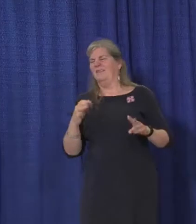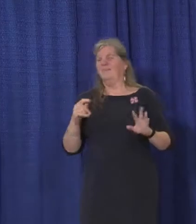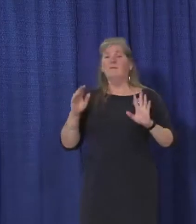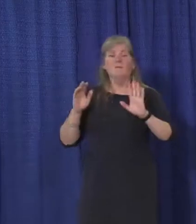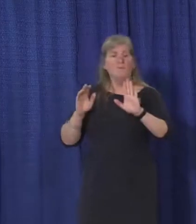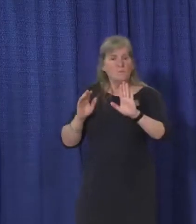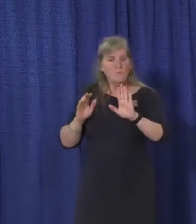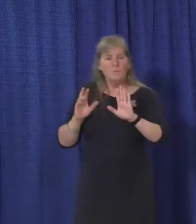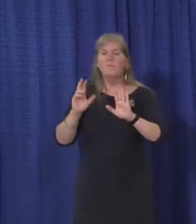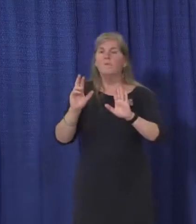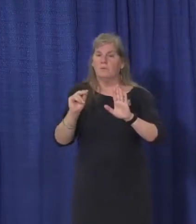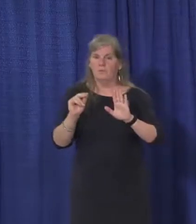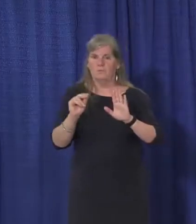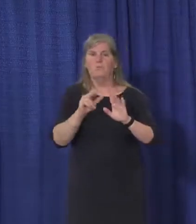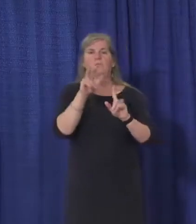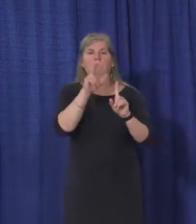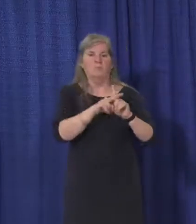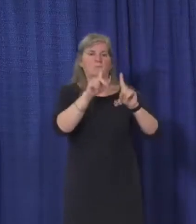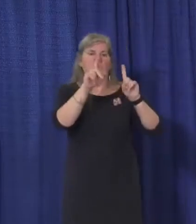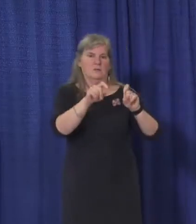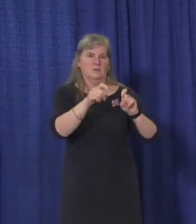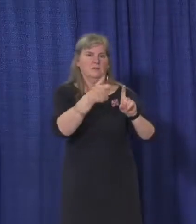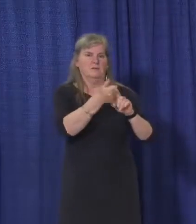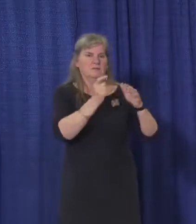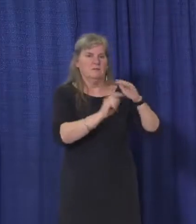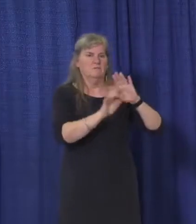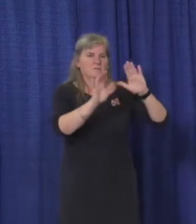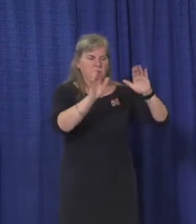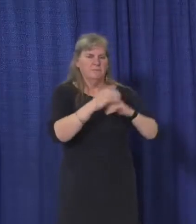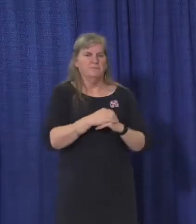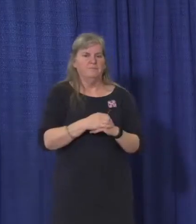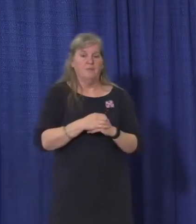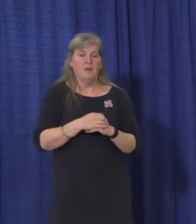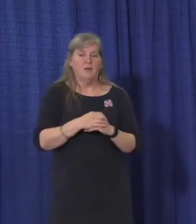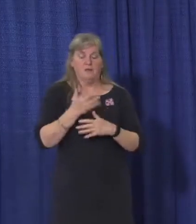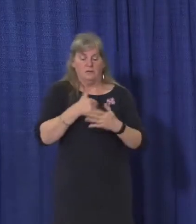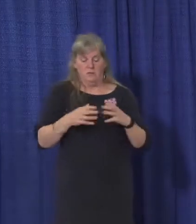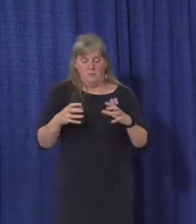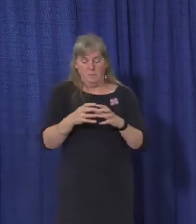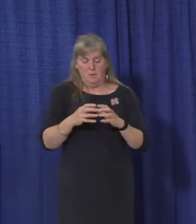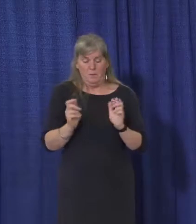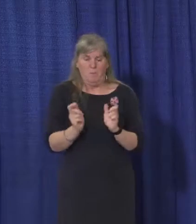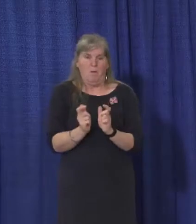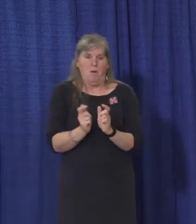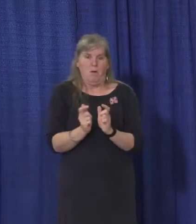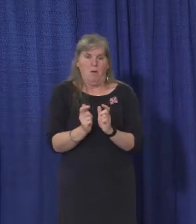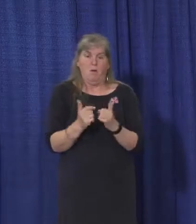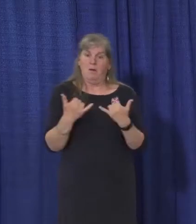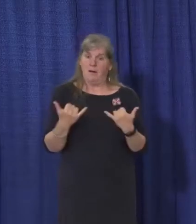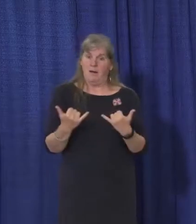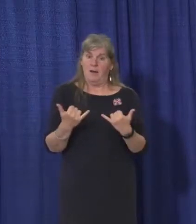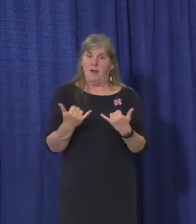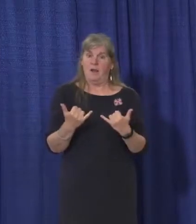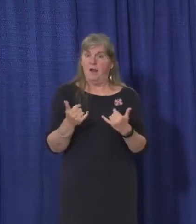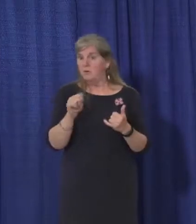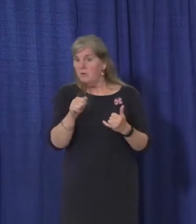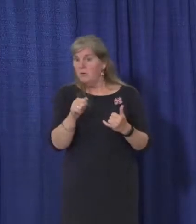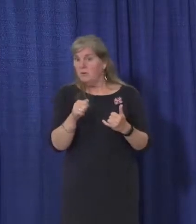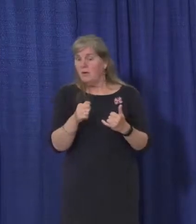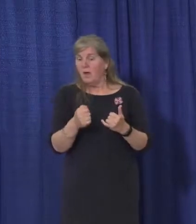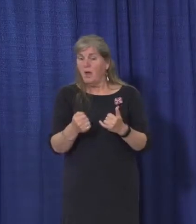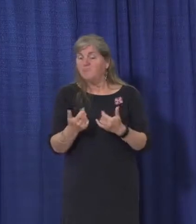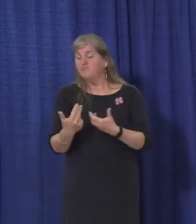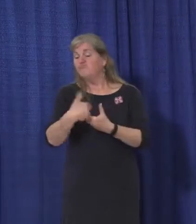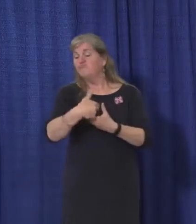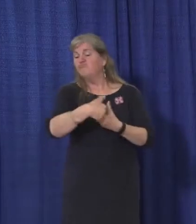feel you can power through.